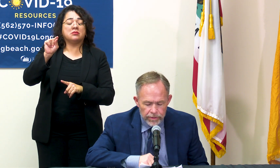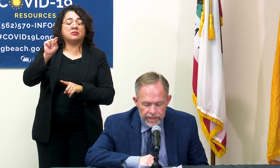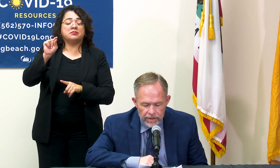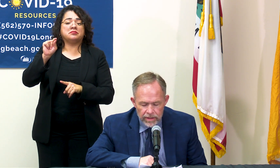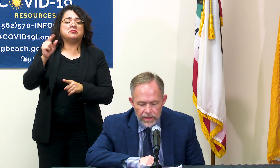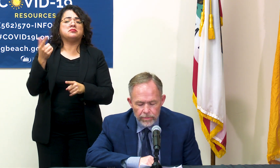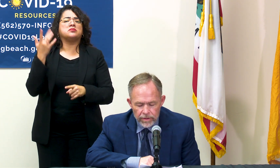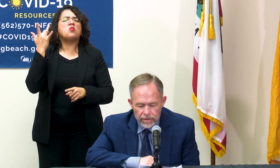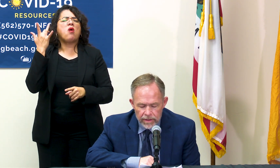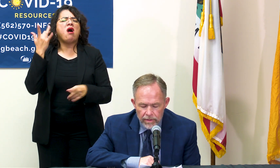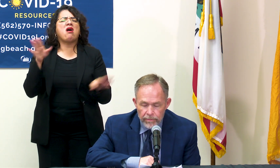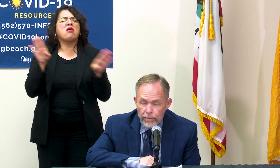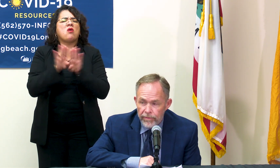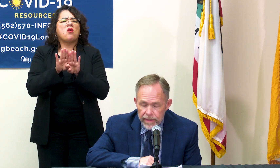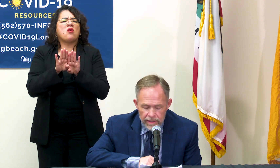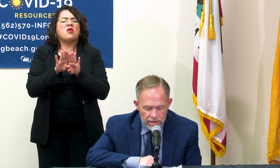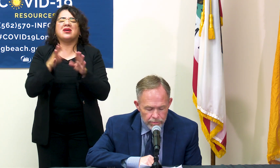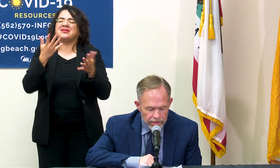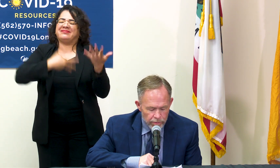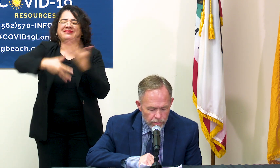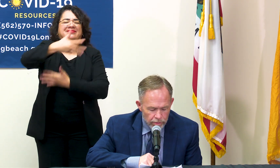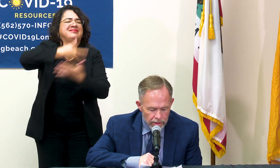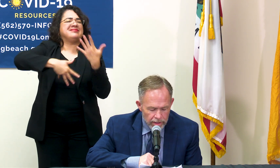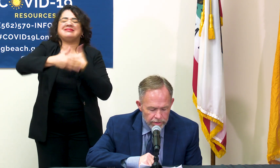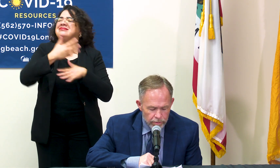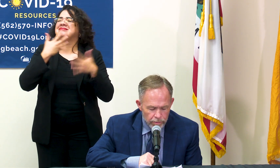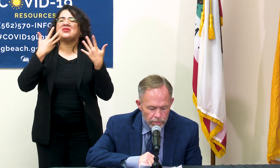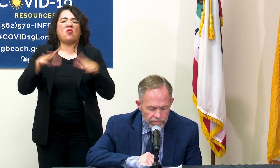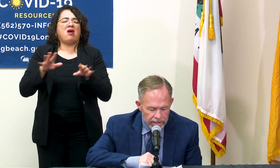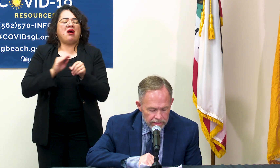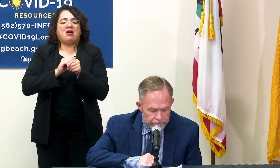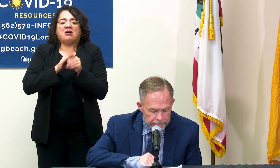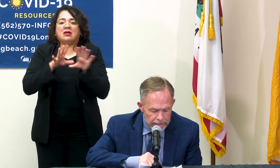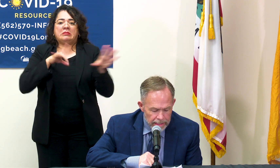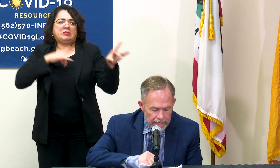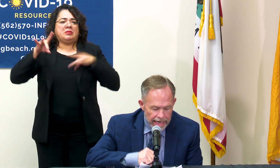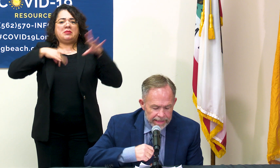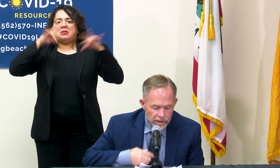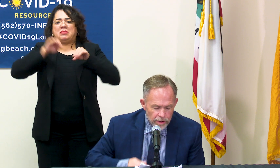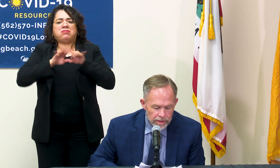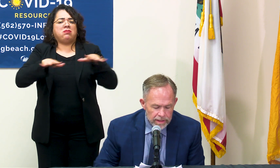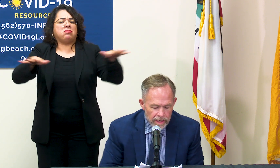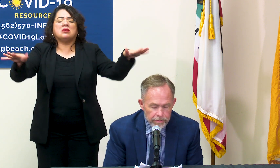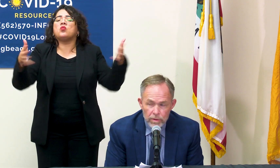protection to help prevent the spread of the Corona Virus. At the current time the